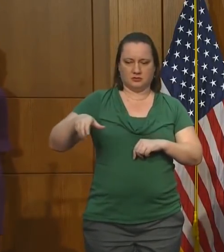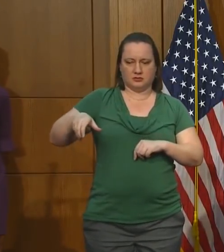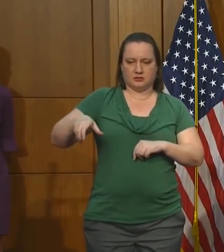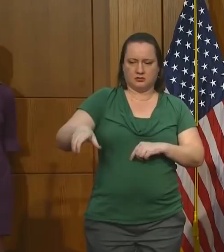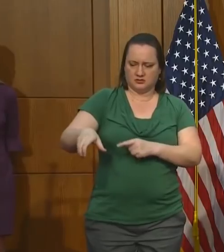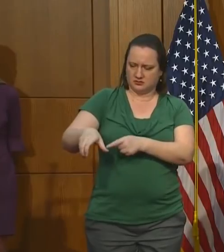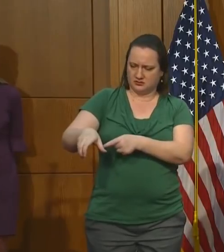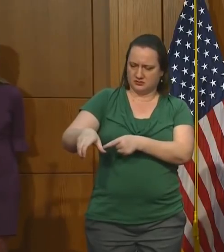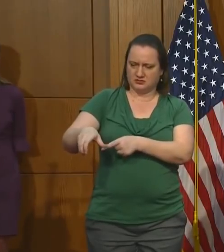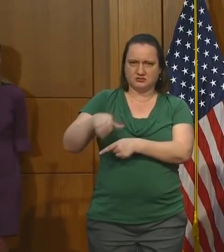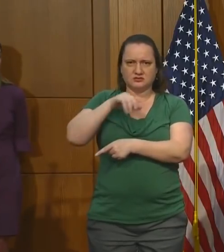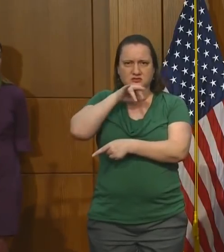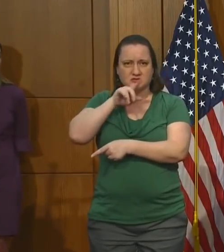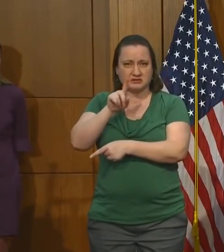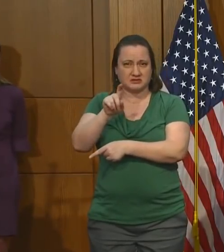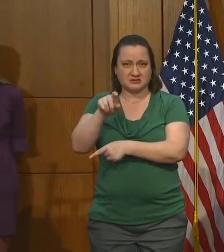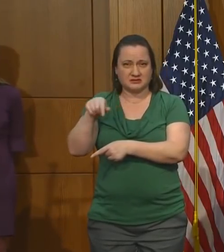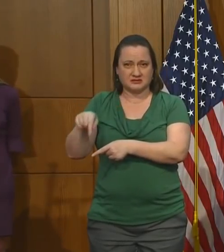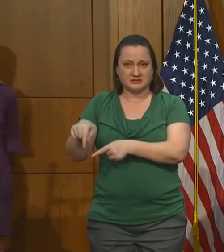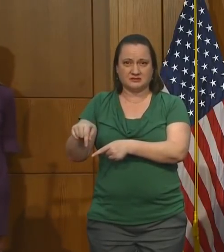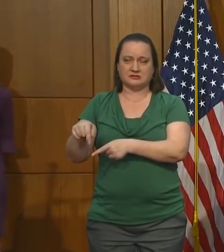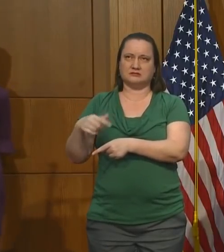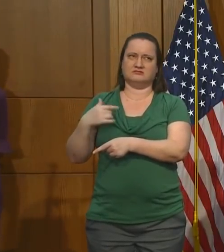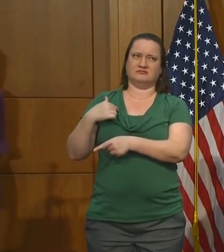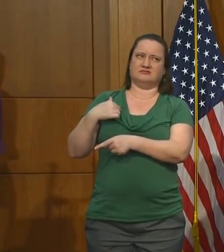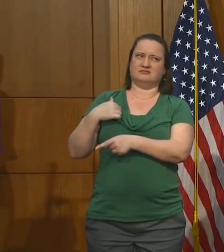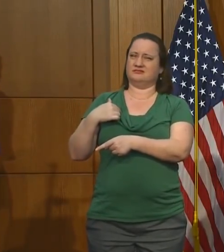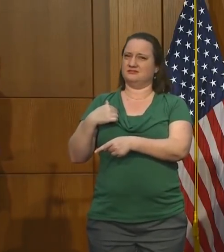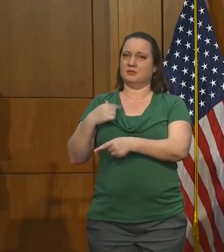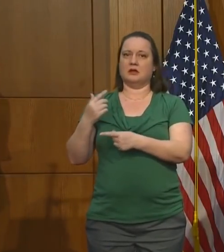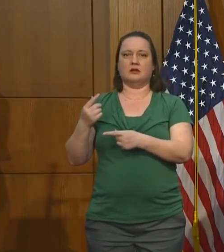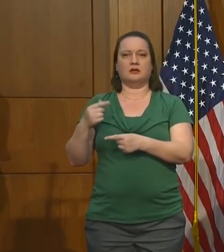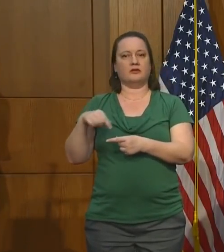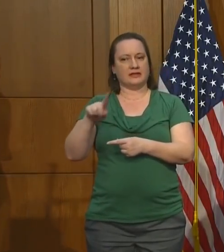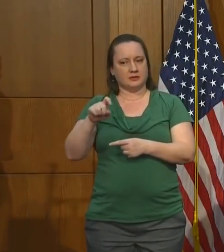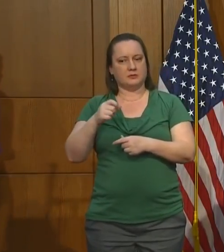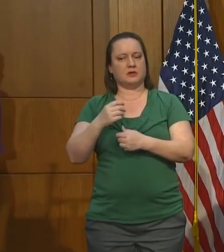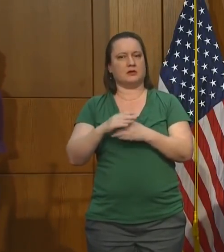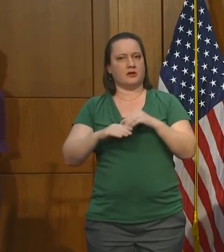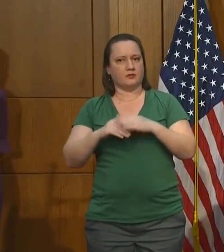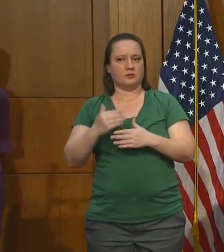BACK OUT TO THE BEACH WHETHER THEY GRAB HOLD OF HAND RAIL ARE GOING DOWN THE STEPS ARE. ARE